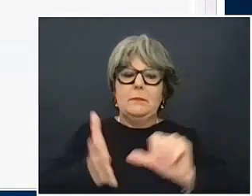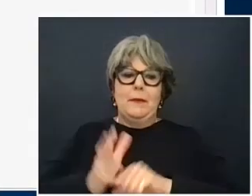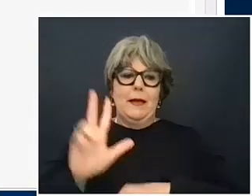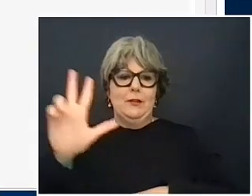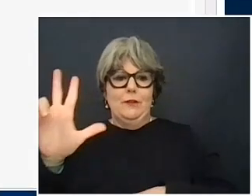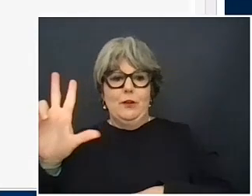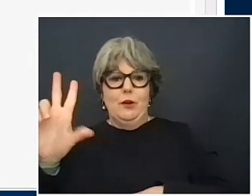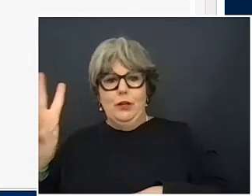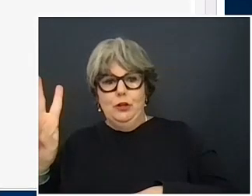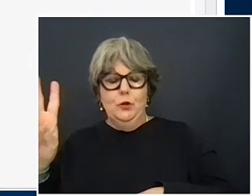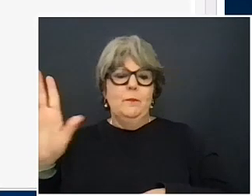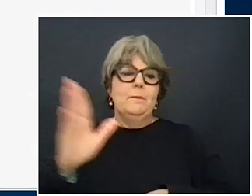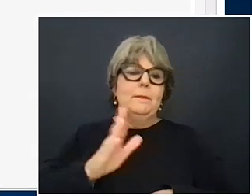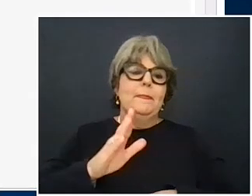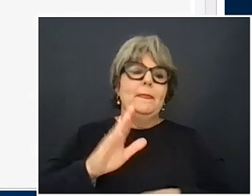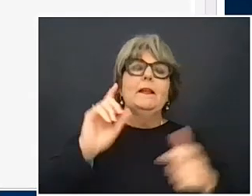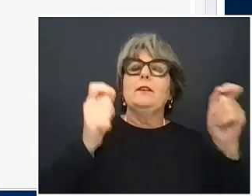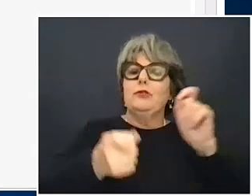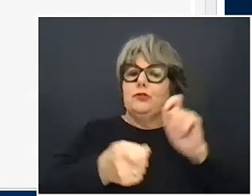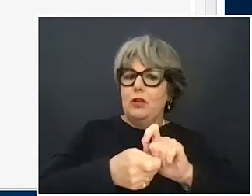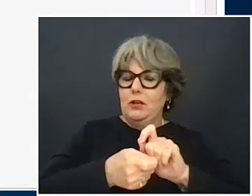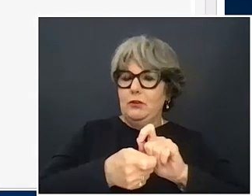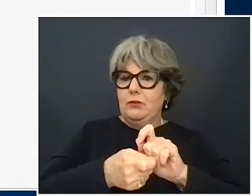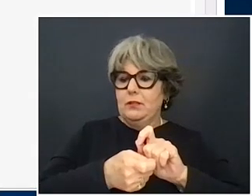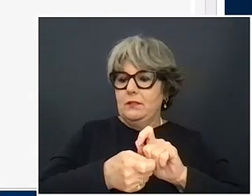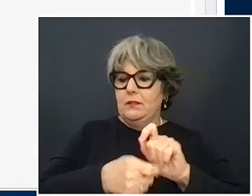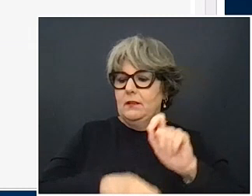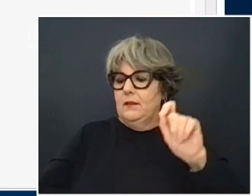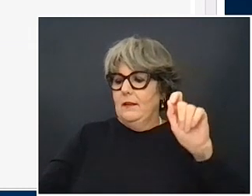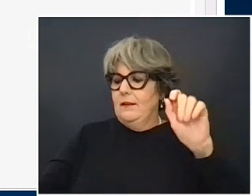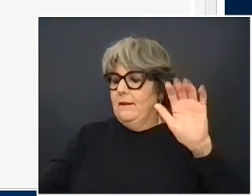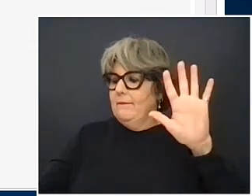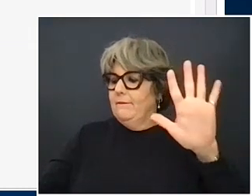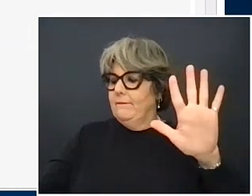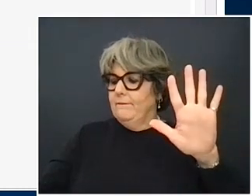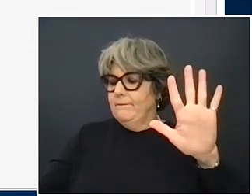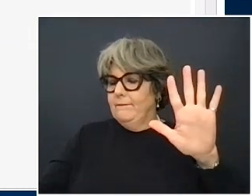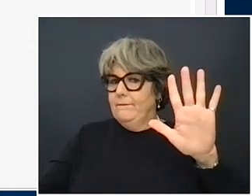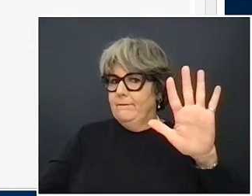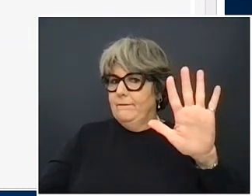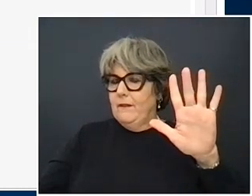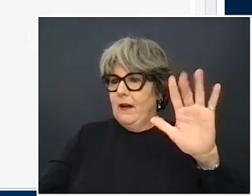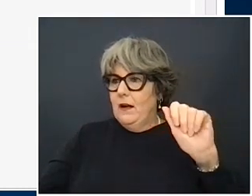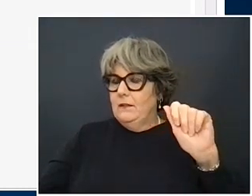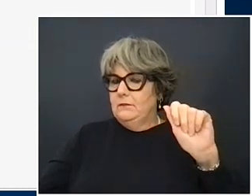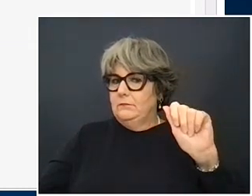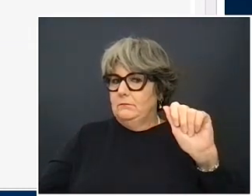There are changes through there, (5) is